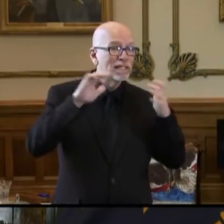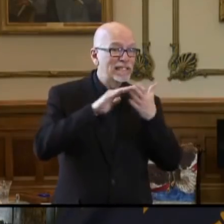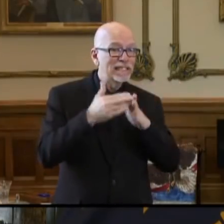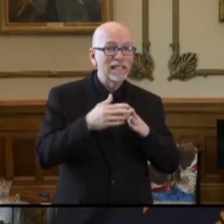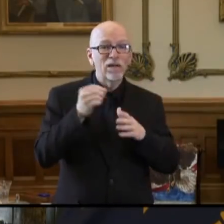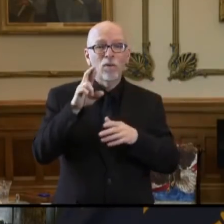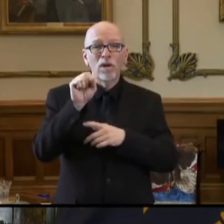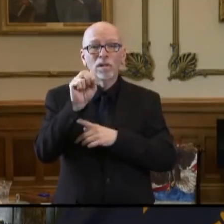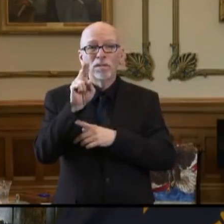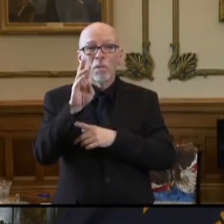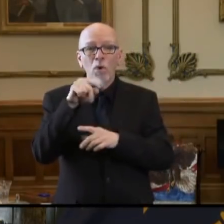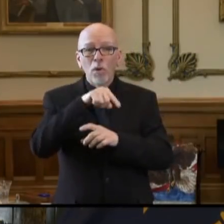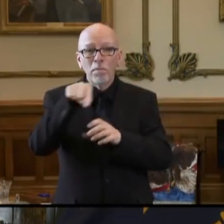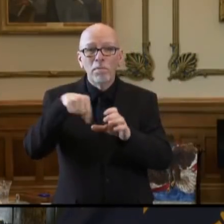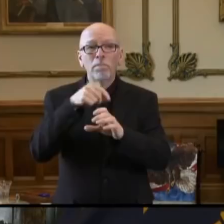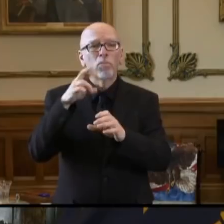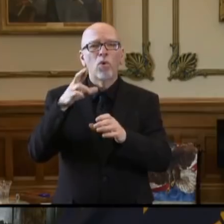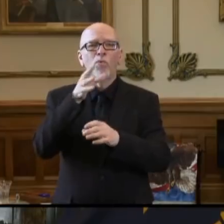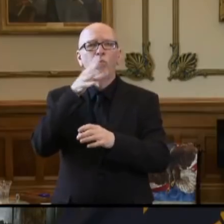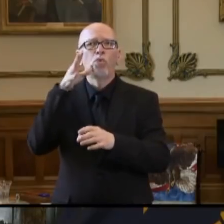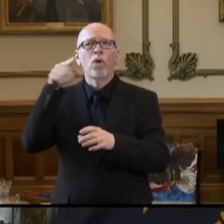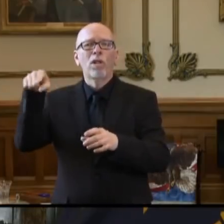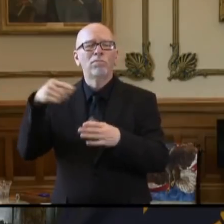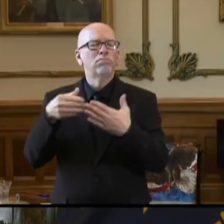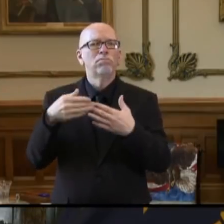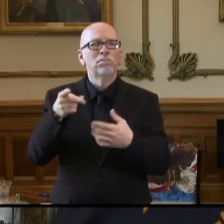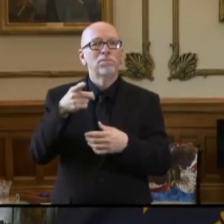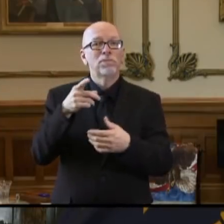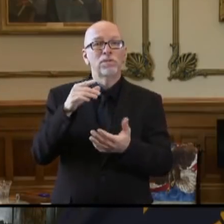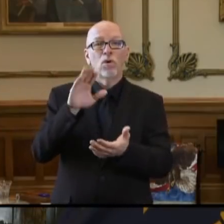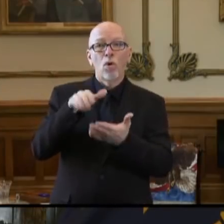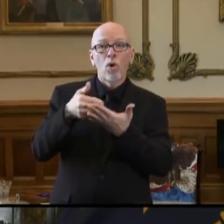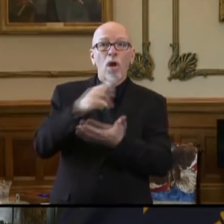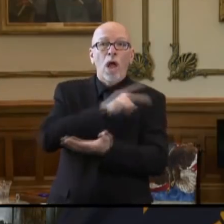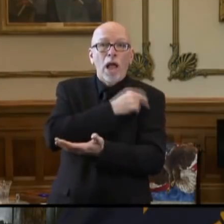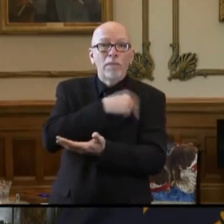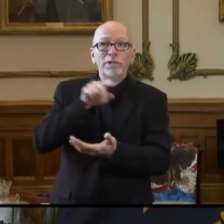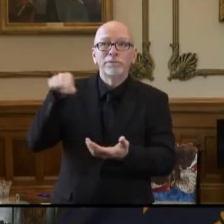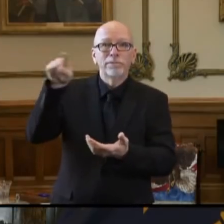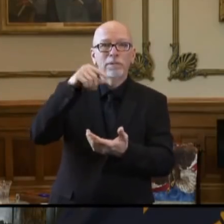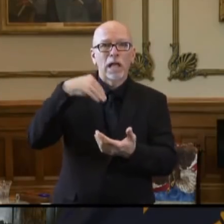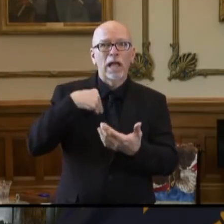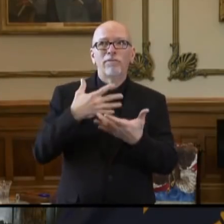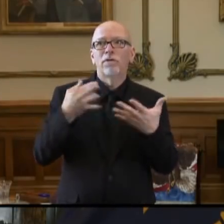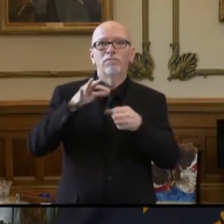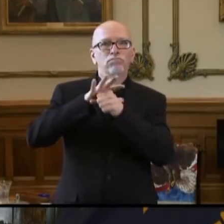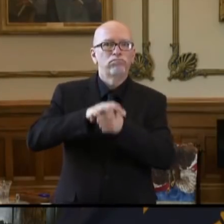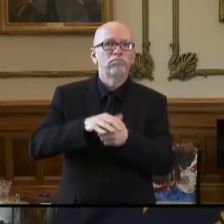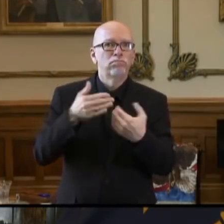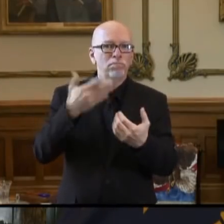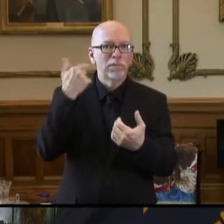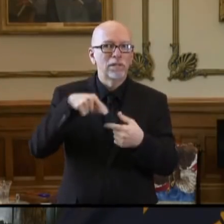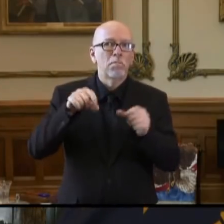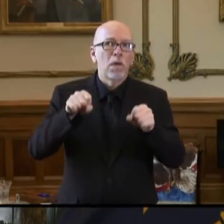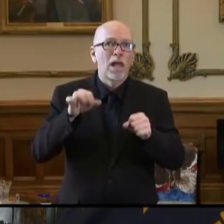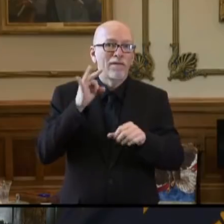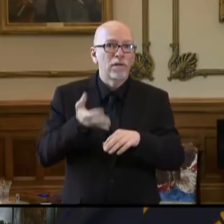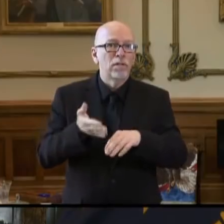THINK FRIDAY WHETHER YOU'RE AN URBAN, SUBURBAN OR RURAL HEALTH FACILITY AND THE STRAINS THAT